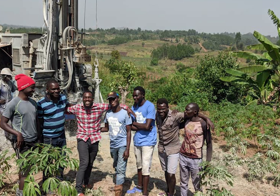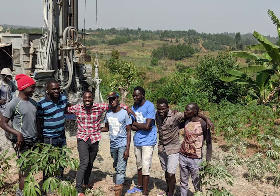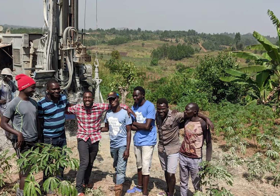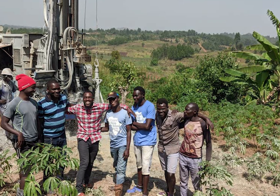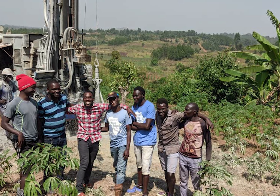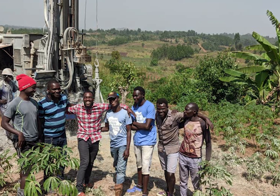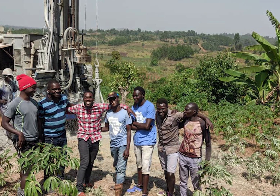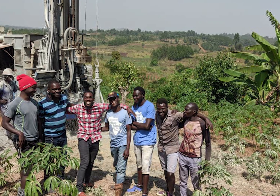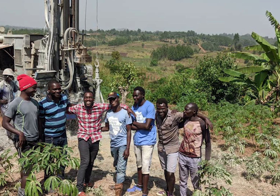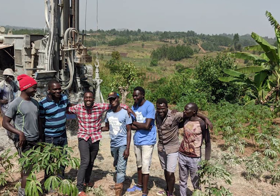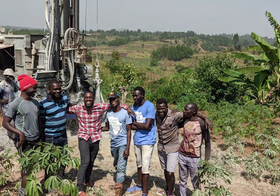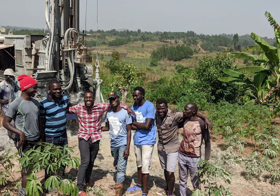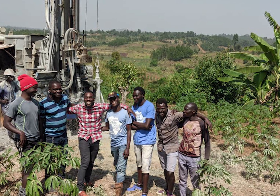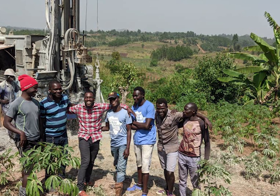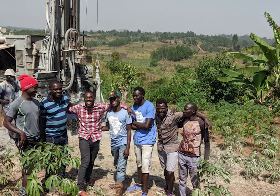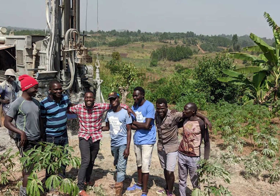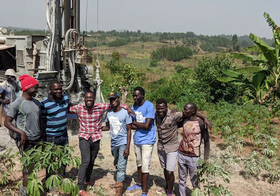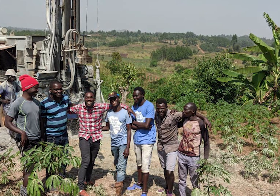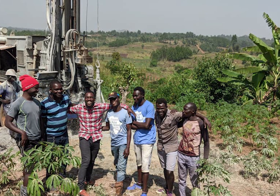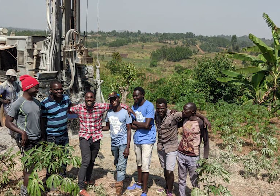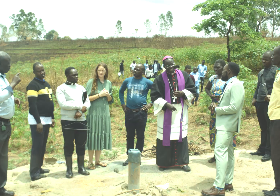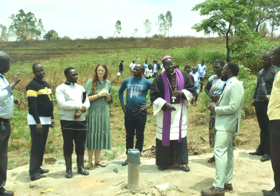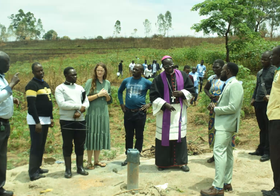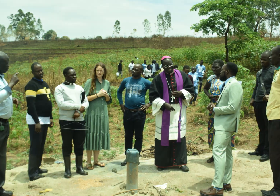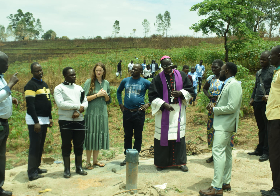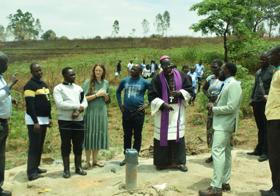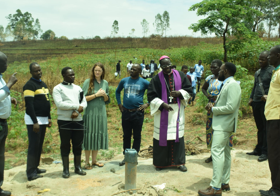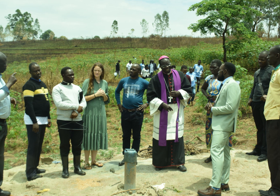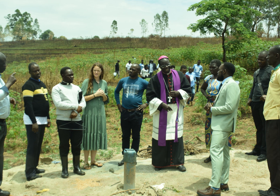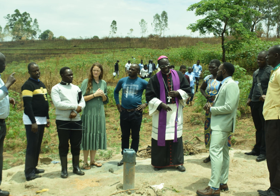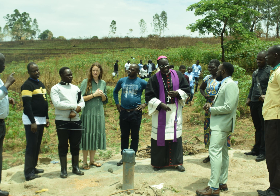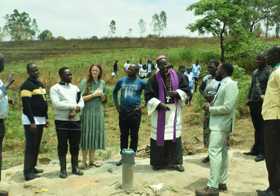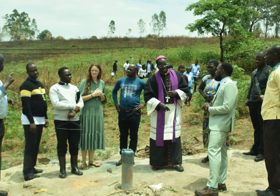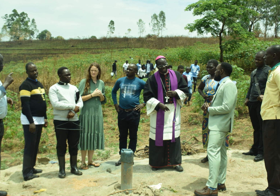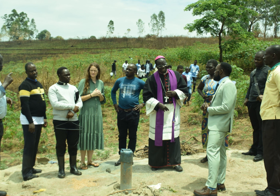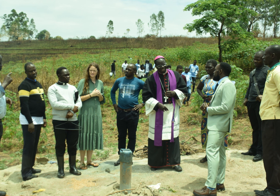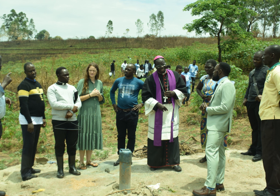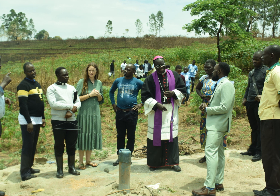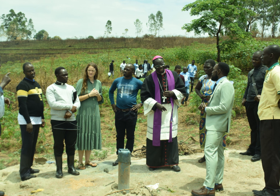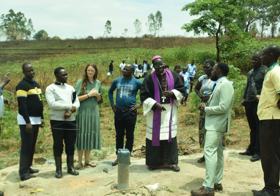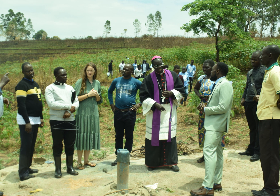And so now we need the pump and the solar panels and then our tanks above ground. We need to pay for those.